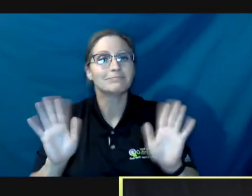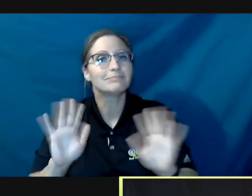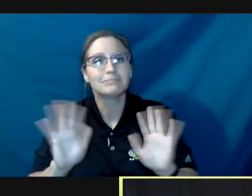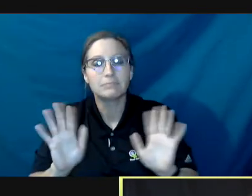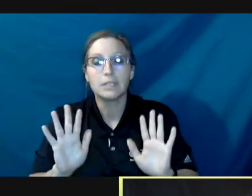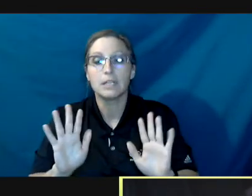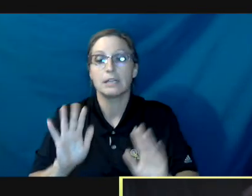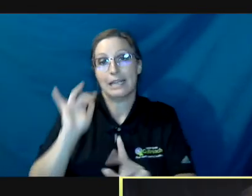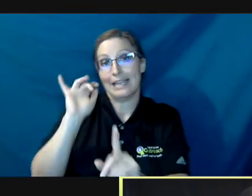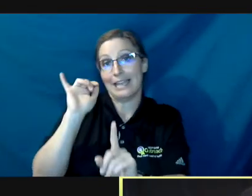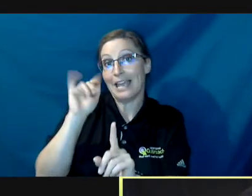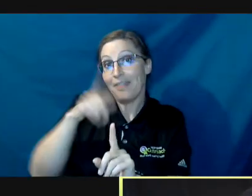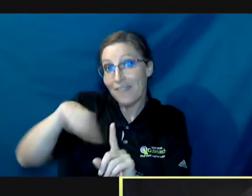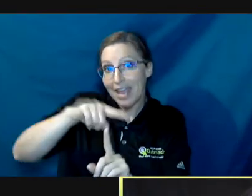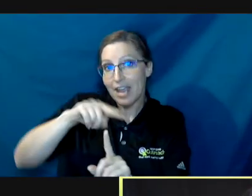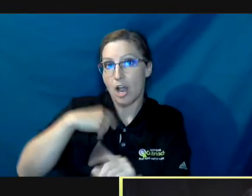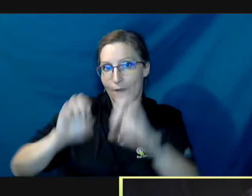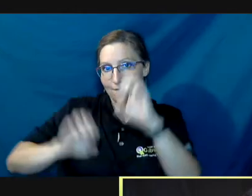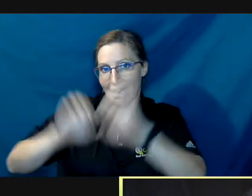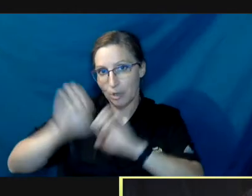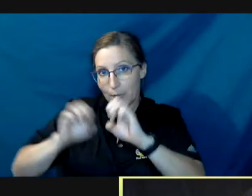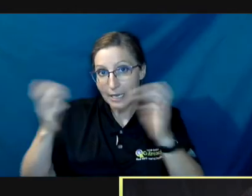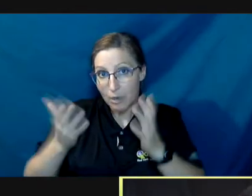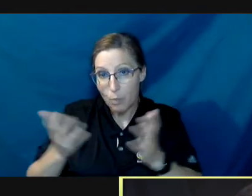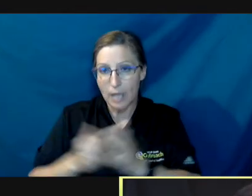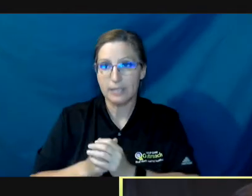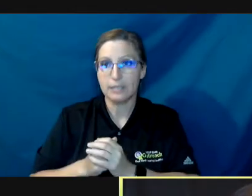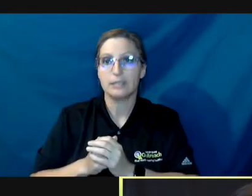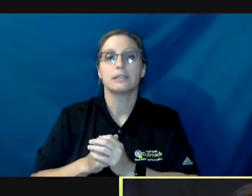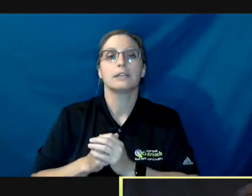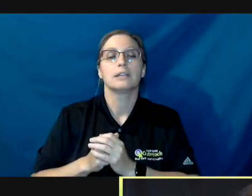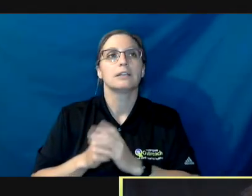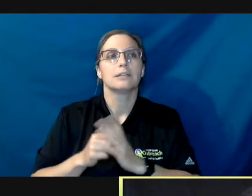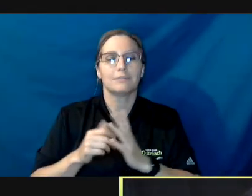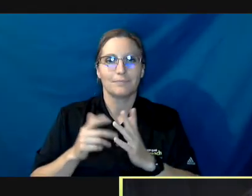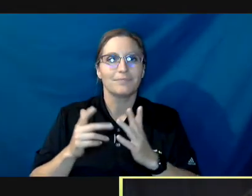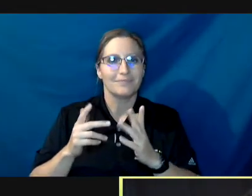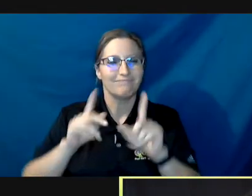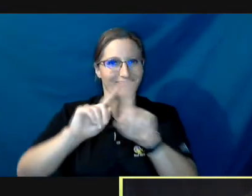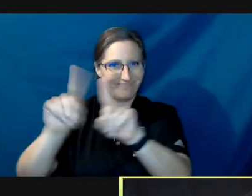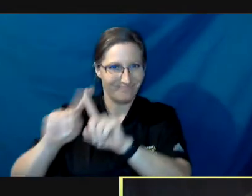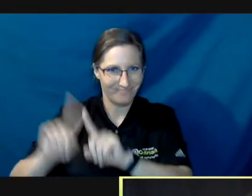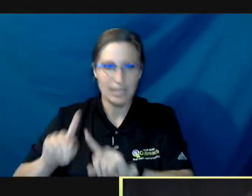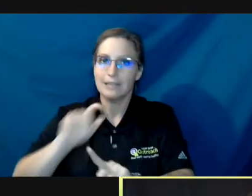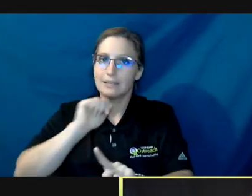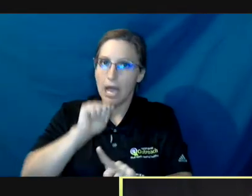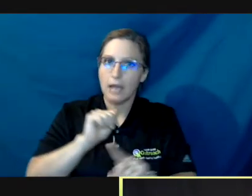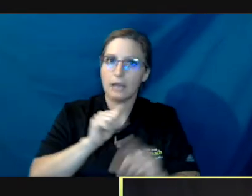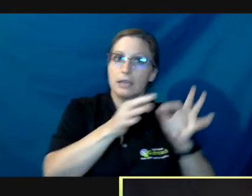as an evaluator the tools we've provided and worked through creating,